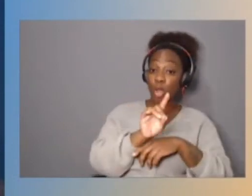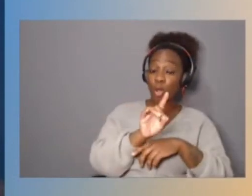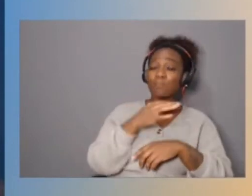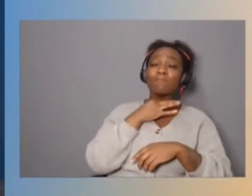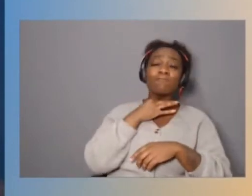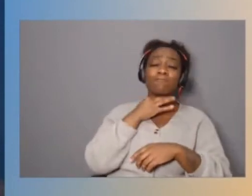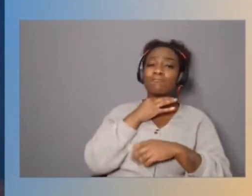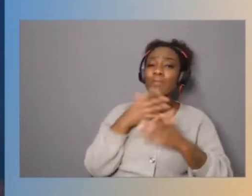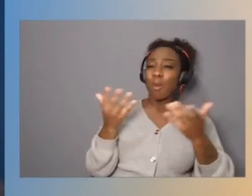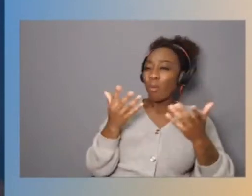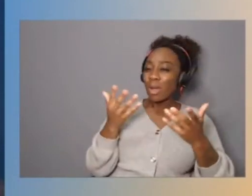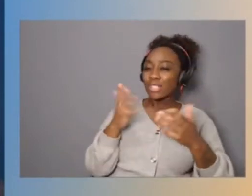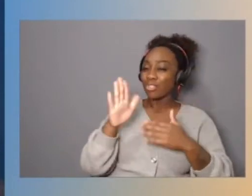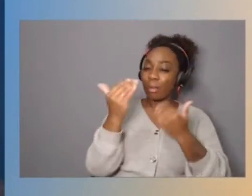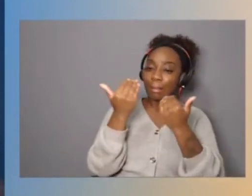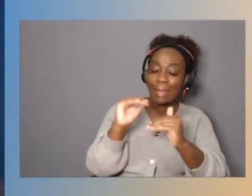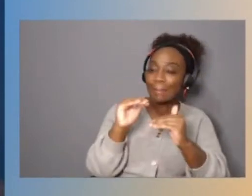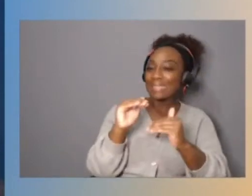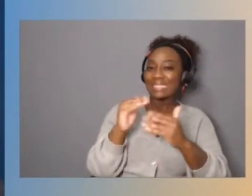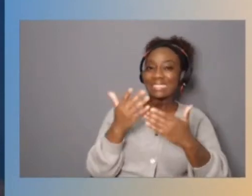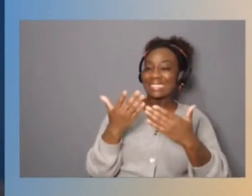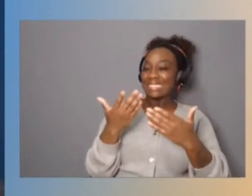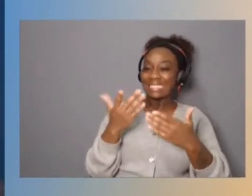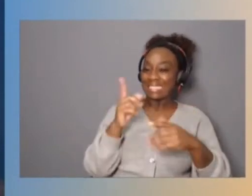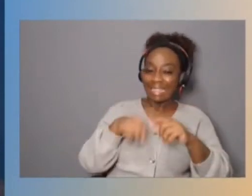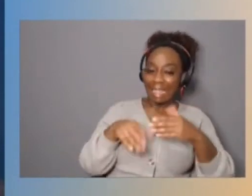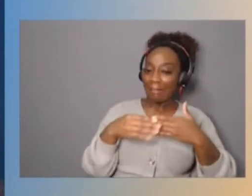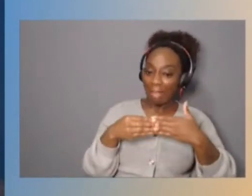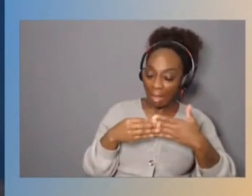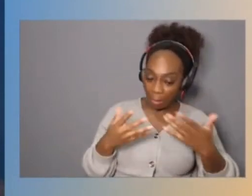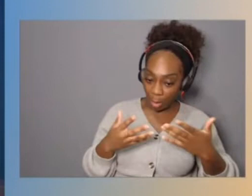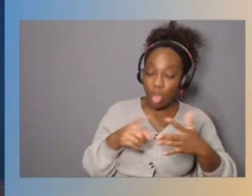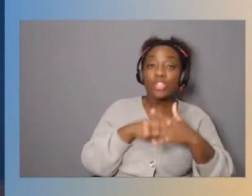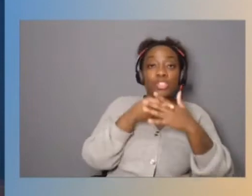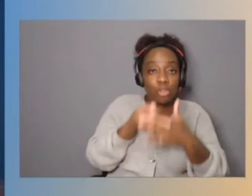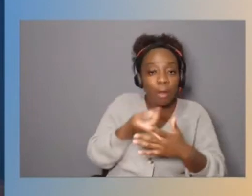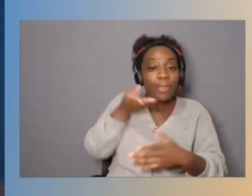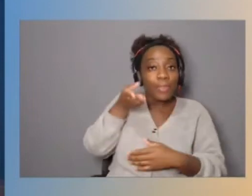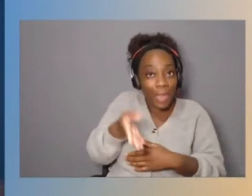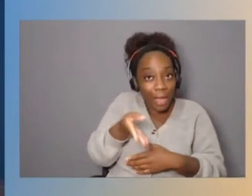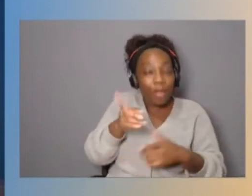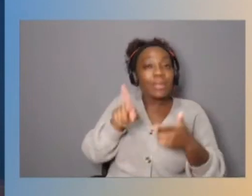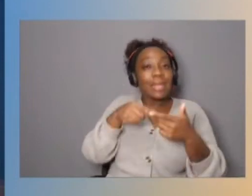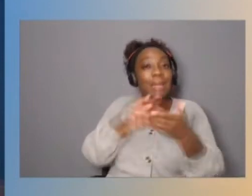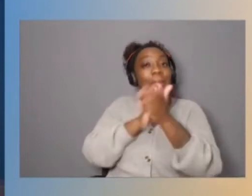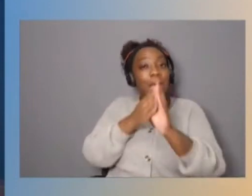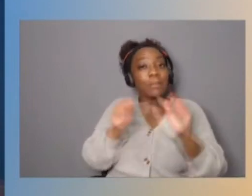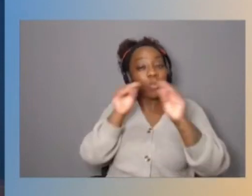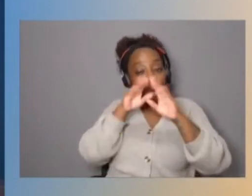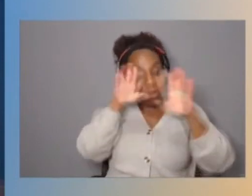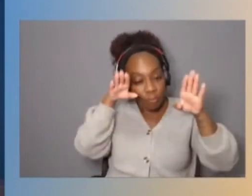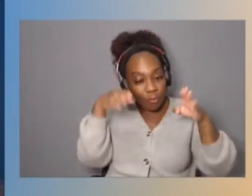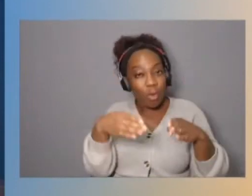that are inflexible and start there. Right. And that starts narrowing down that efficiency. And we will help guide that in there.